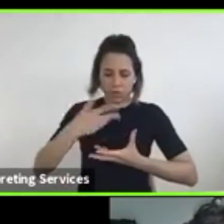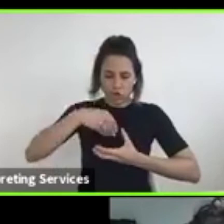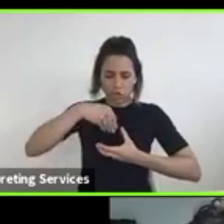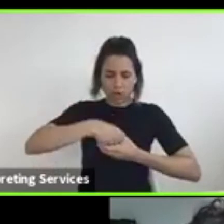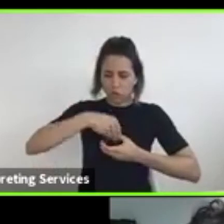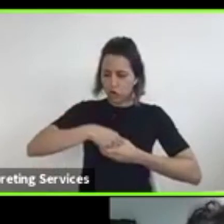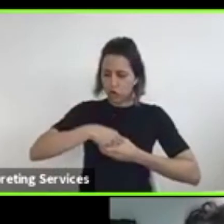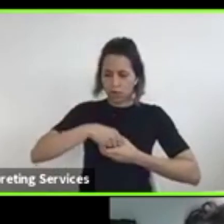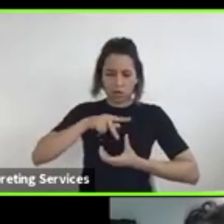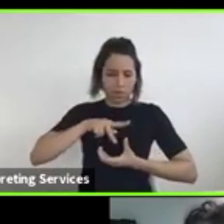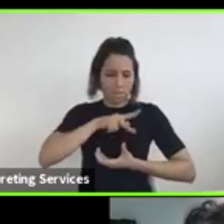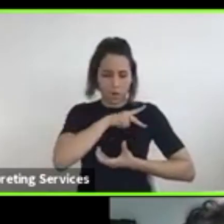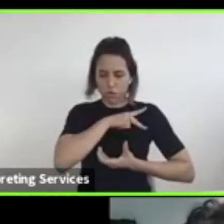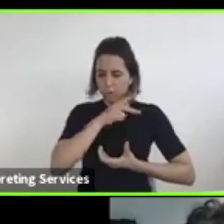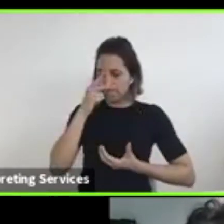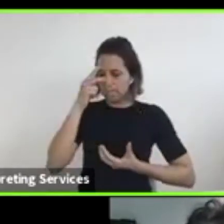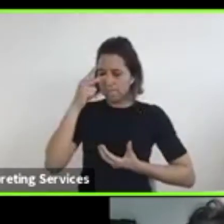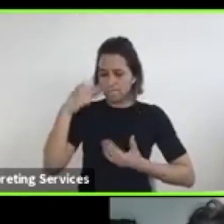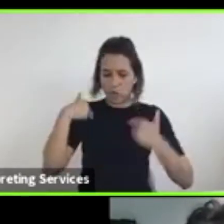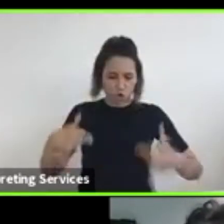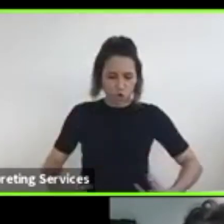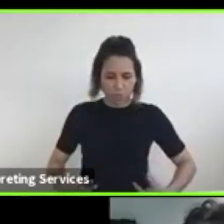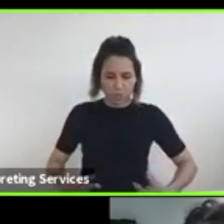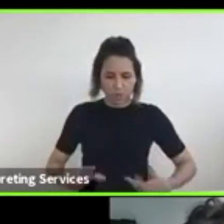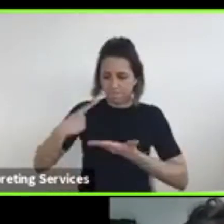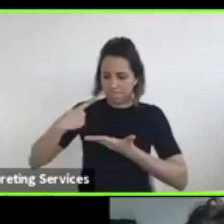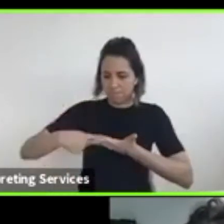HUMAN DIALOGUE, WITH MYSELF. AND WITH MY FAMILY.